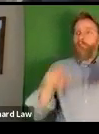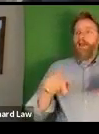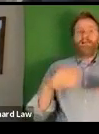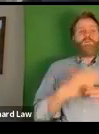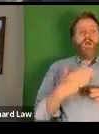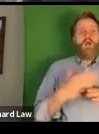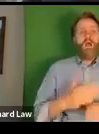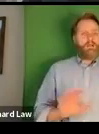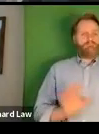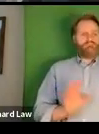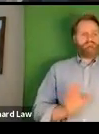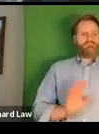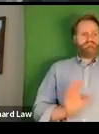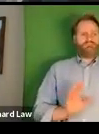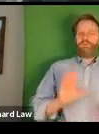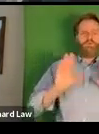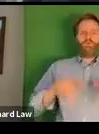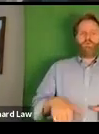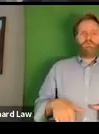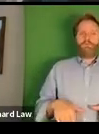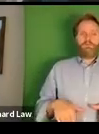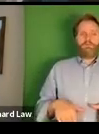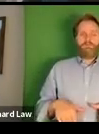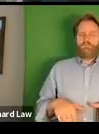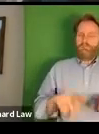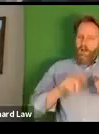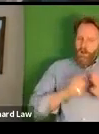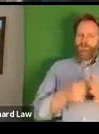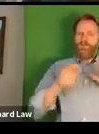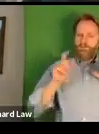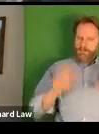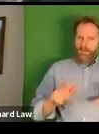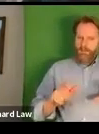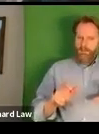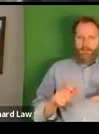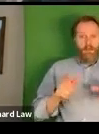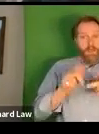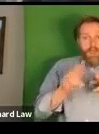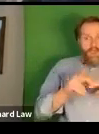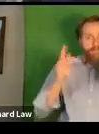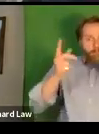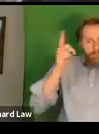nothing has changed so if you're being told you've got to go back into work